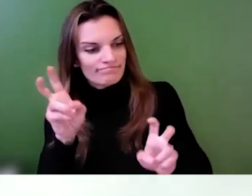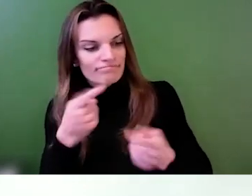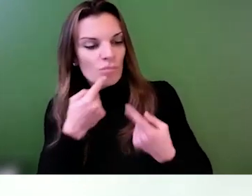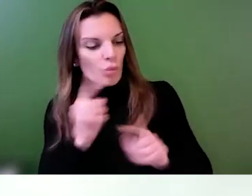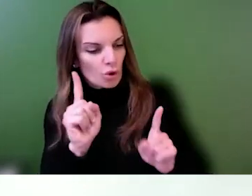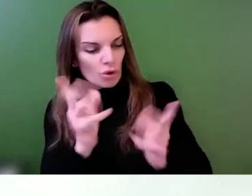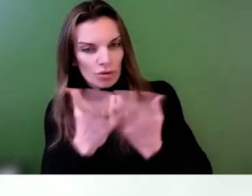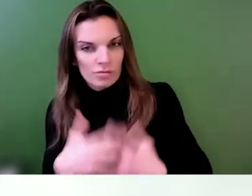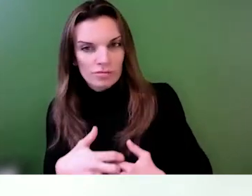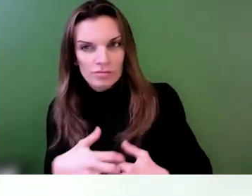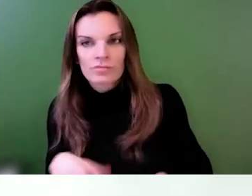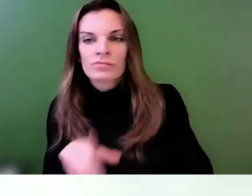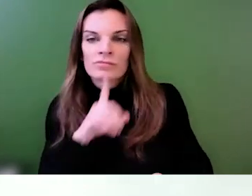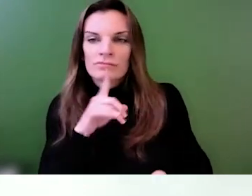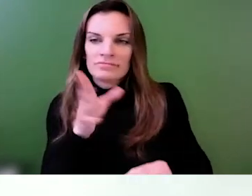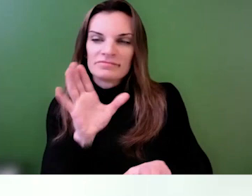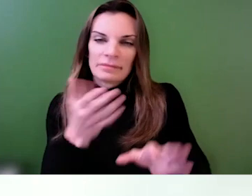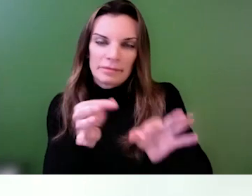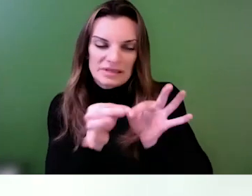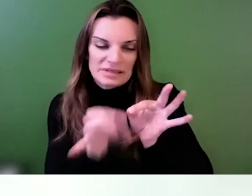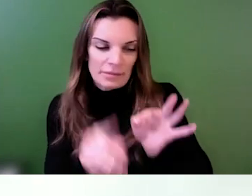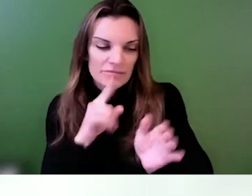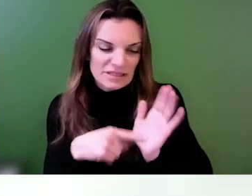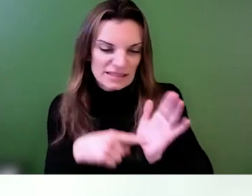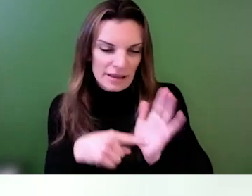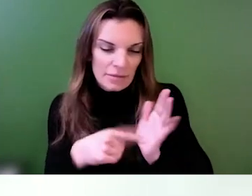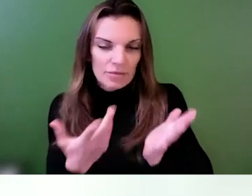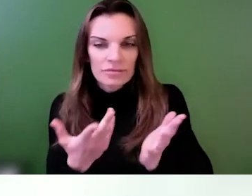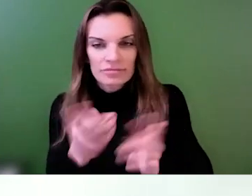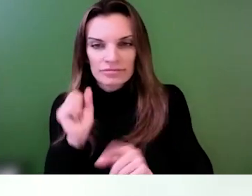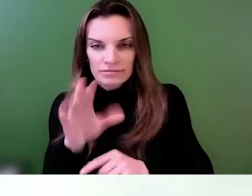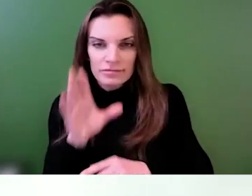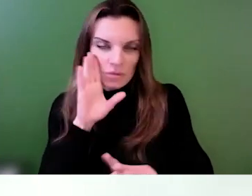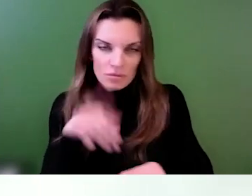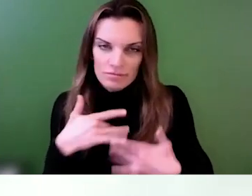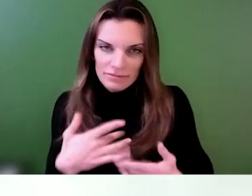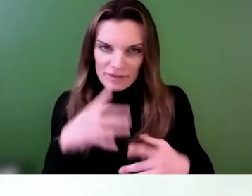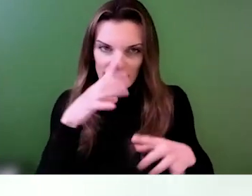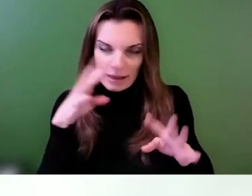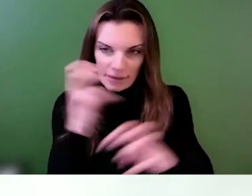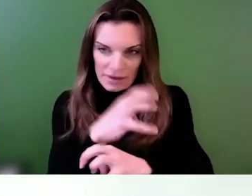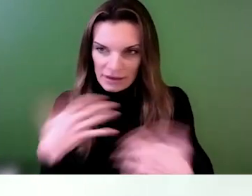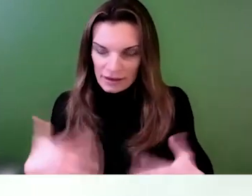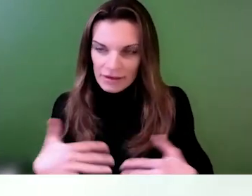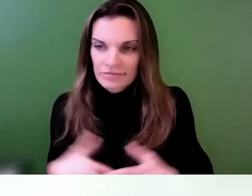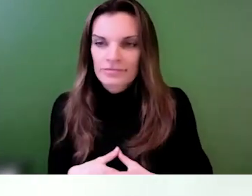know these are very simple examples for illustrative purposes. It's usually much more complicated. For example